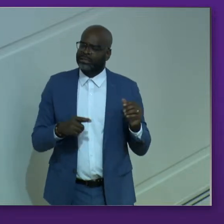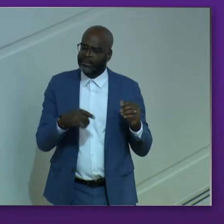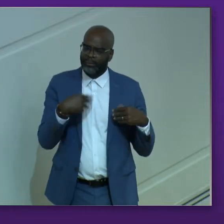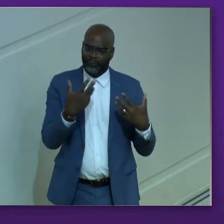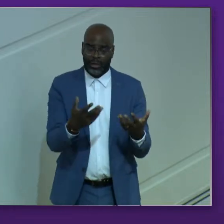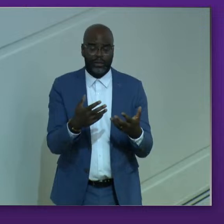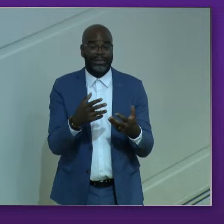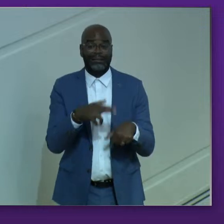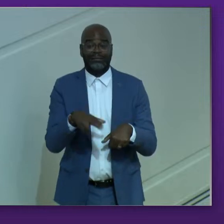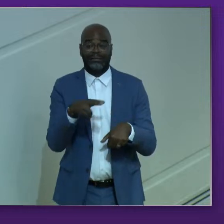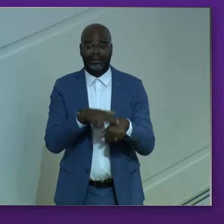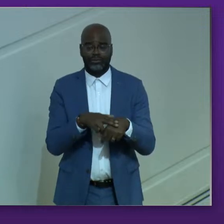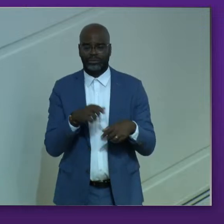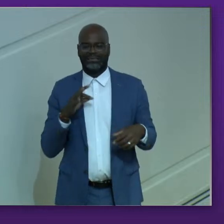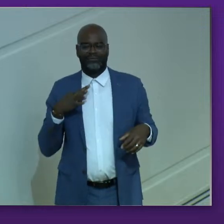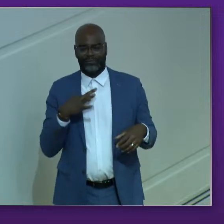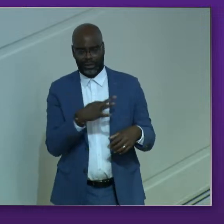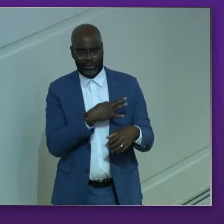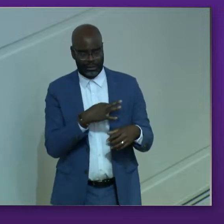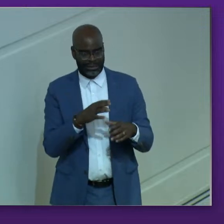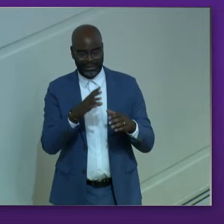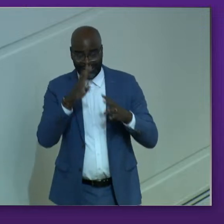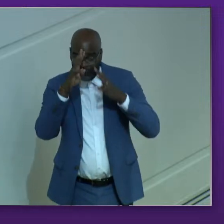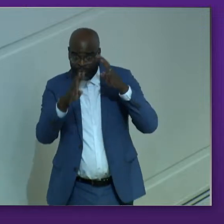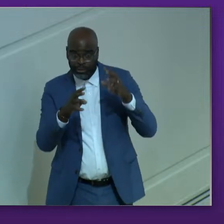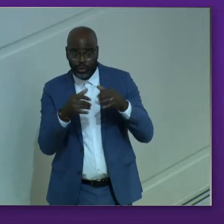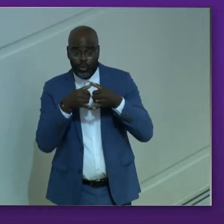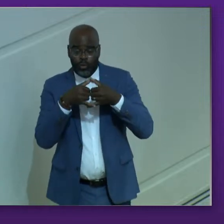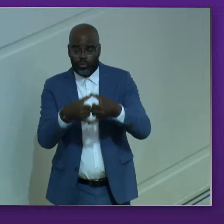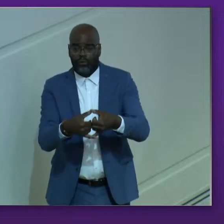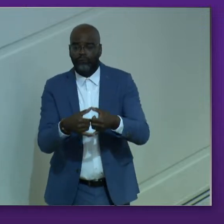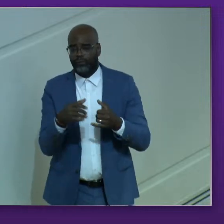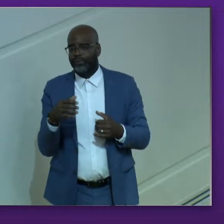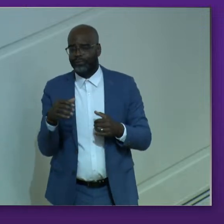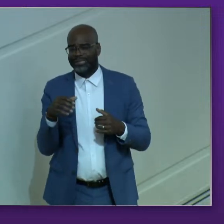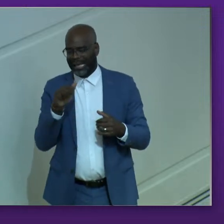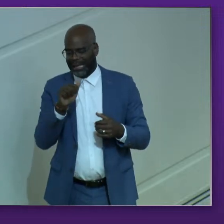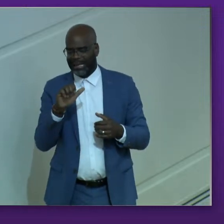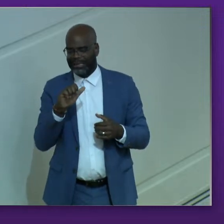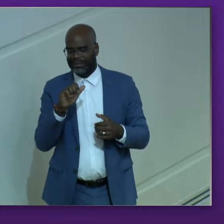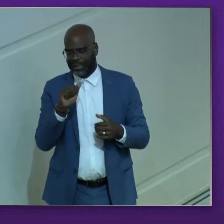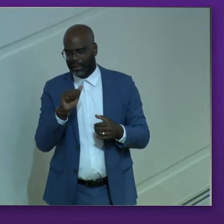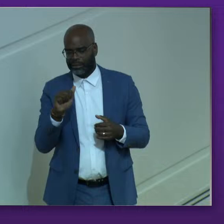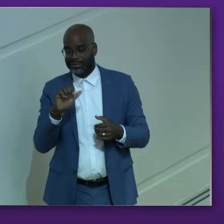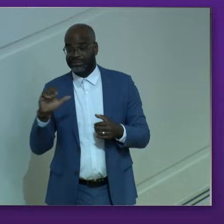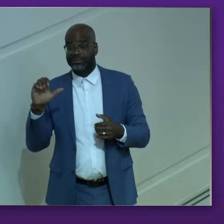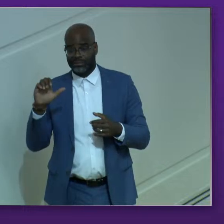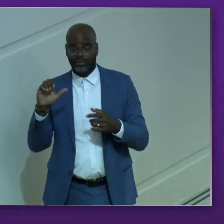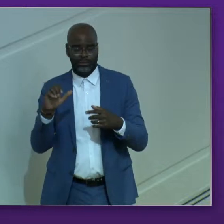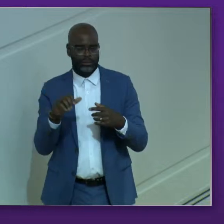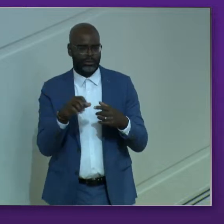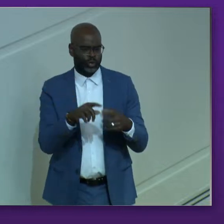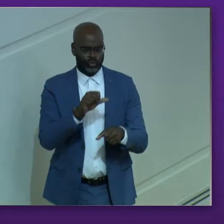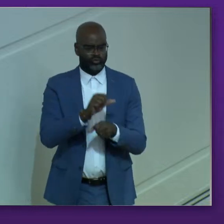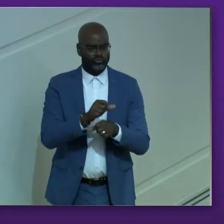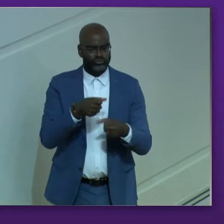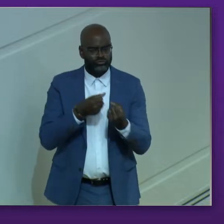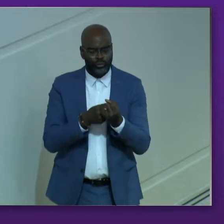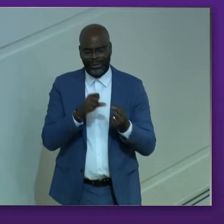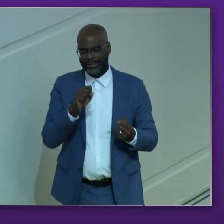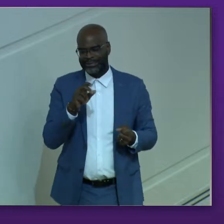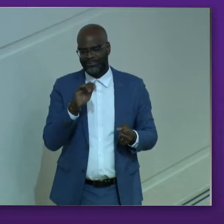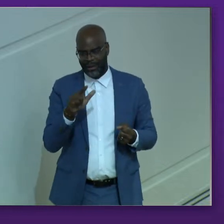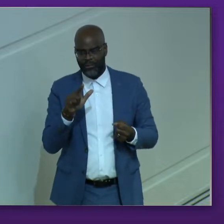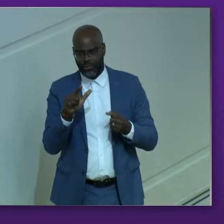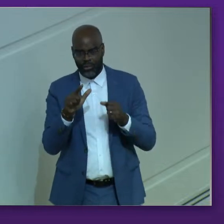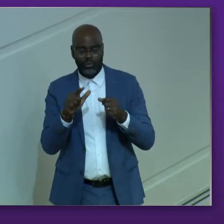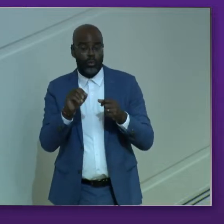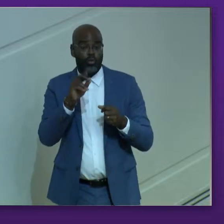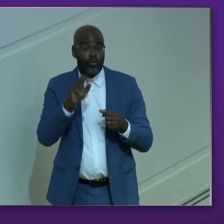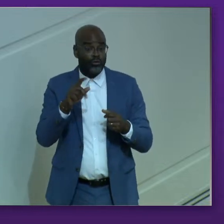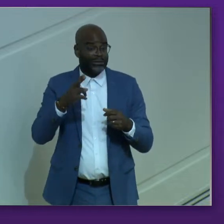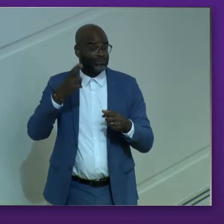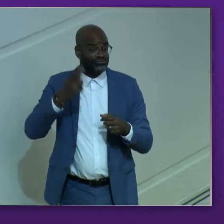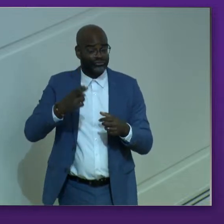WHO WAS AWARDED THE NATIONAL